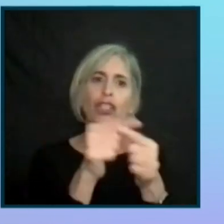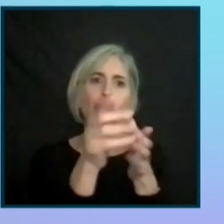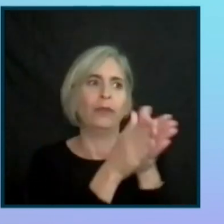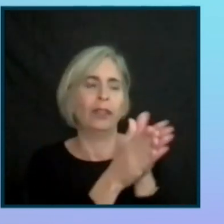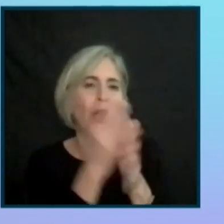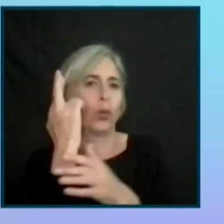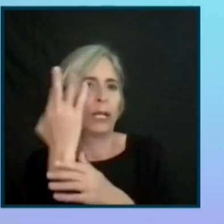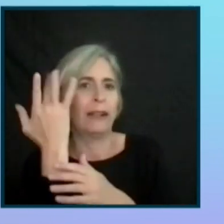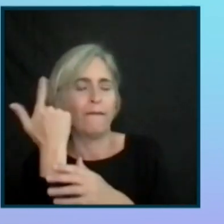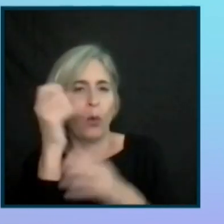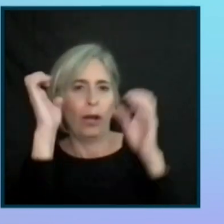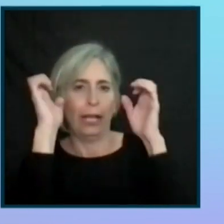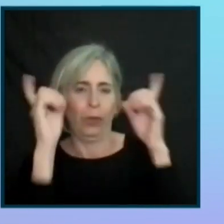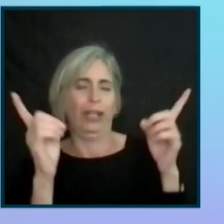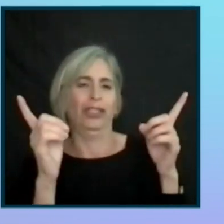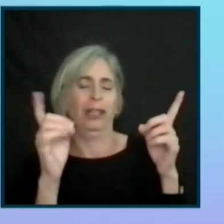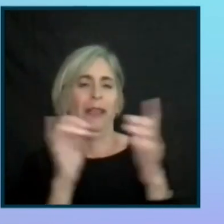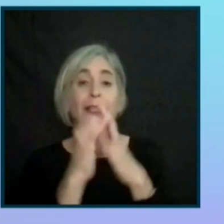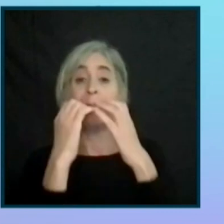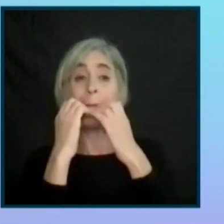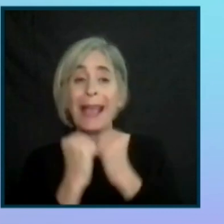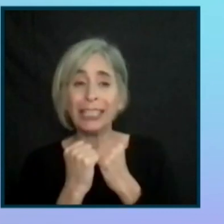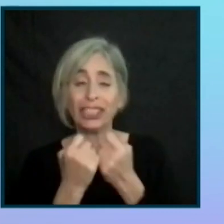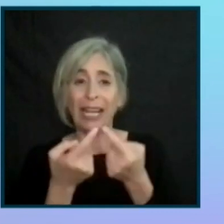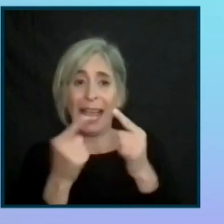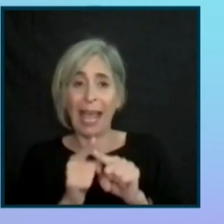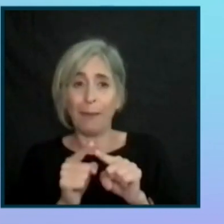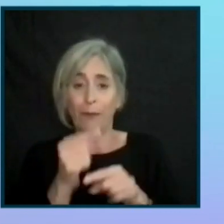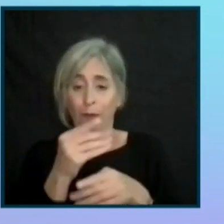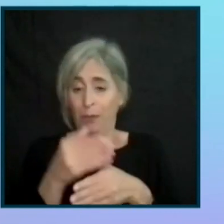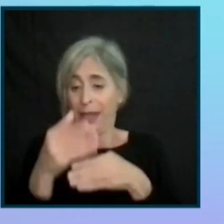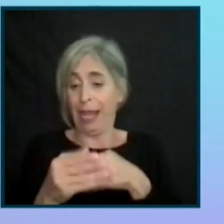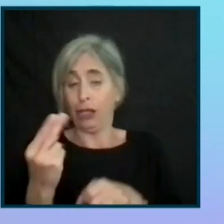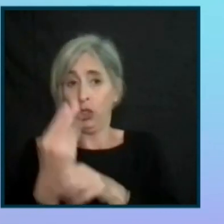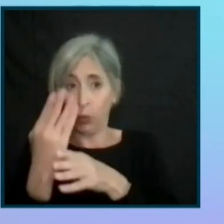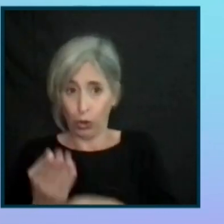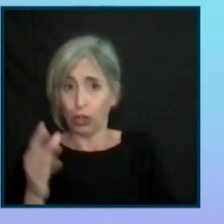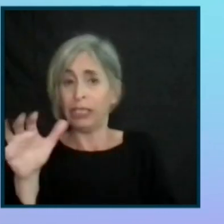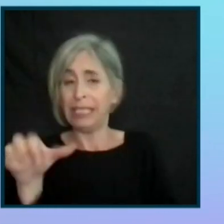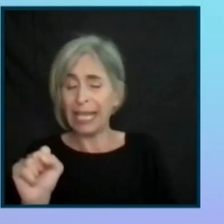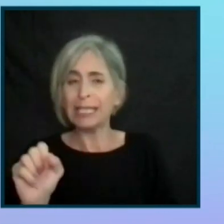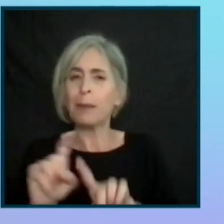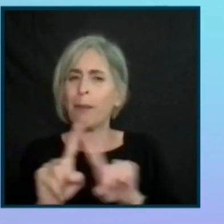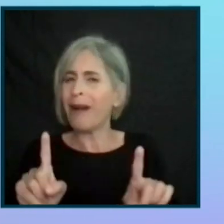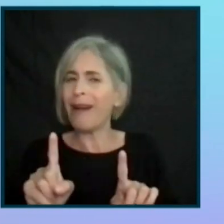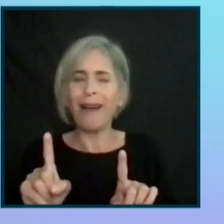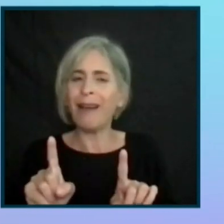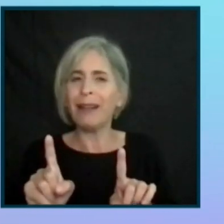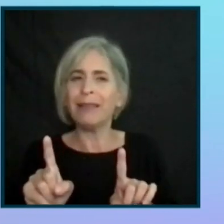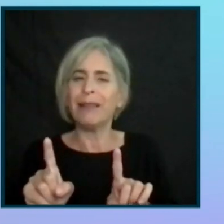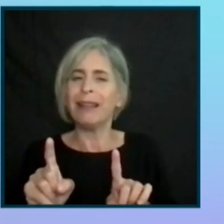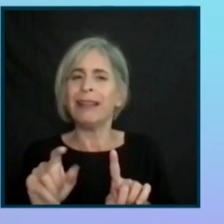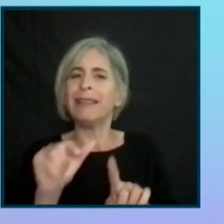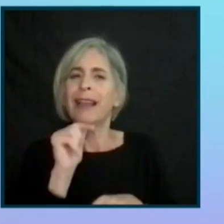So there's a passion that comes from the end users, but it doesn't quite hit folks.